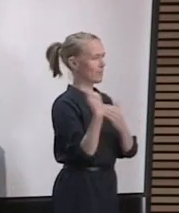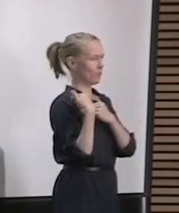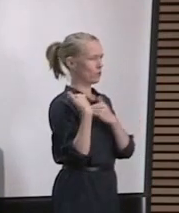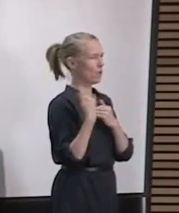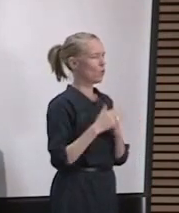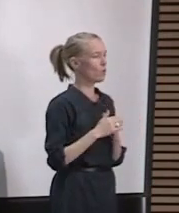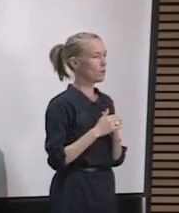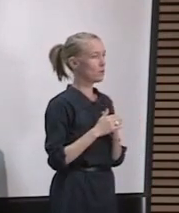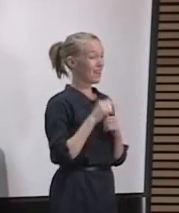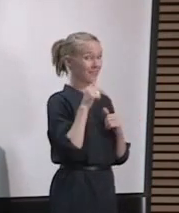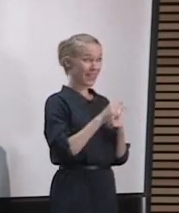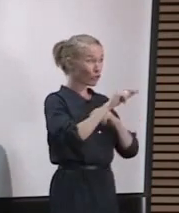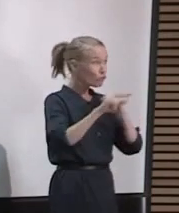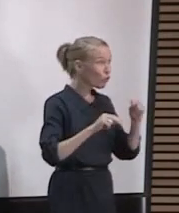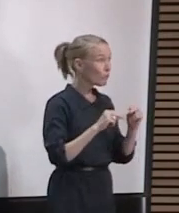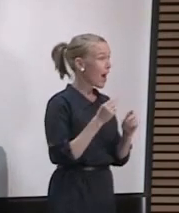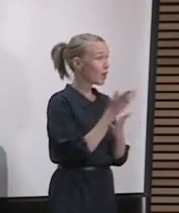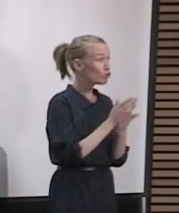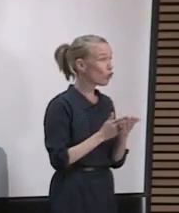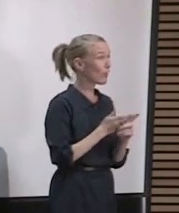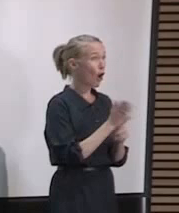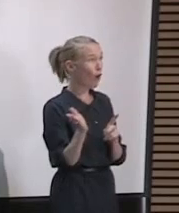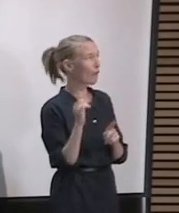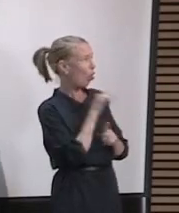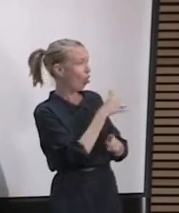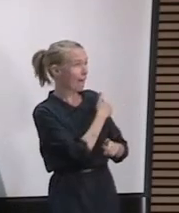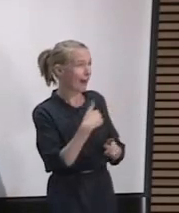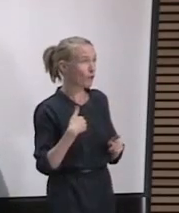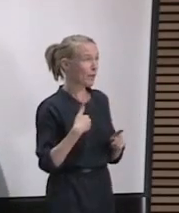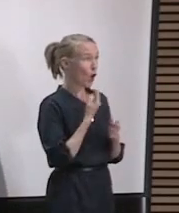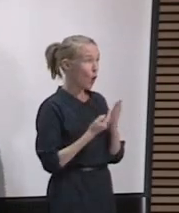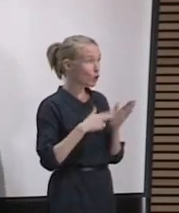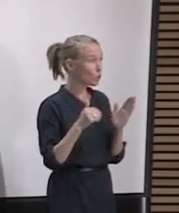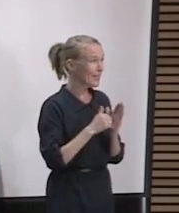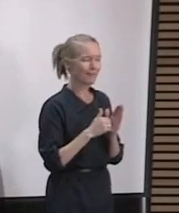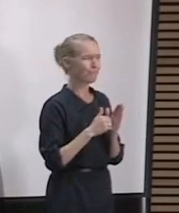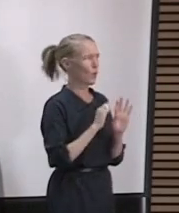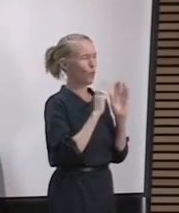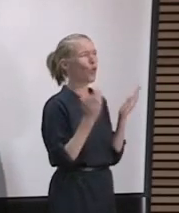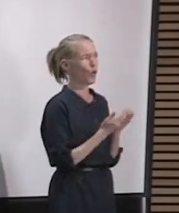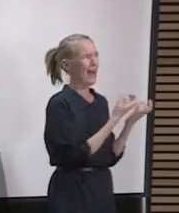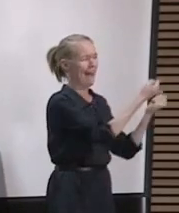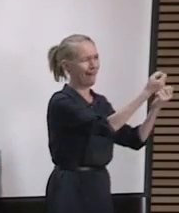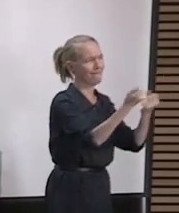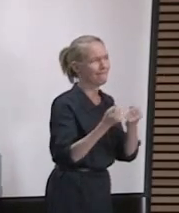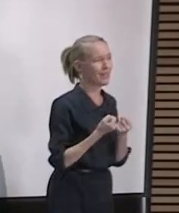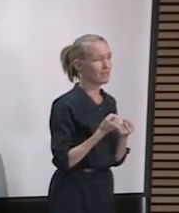don't have a role to play. New Zealand is not alone. This is an issue everywhere. I see our